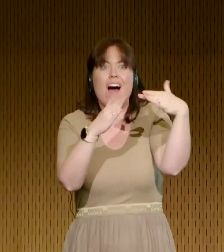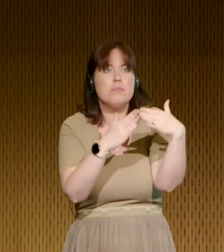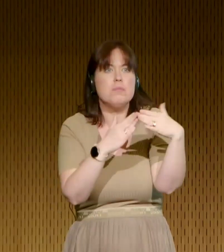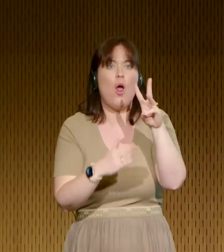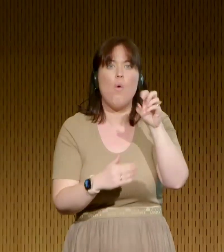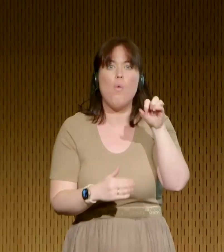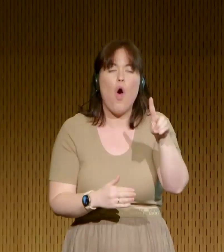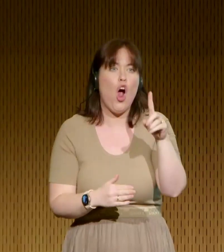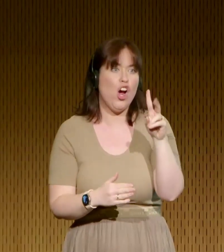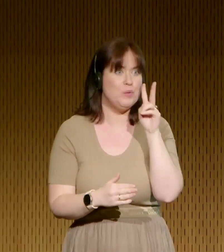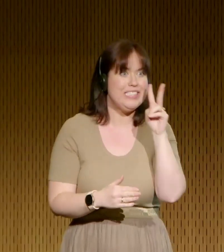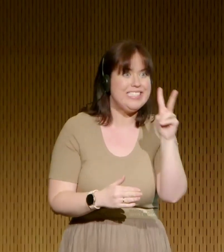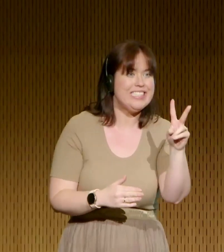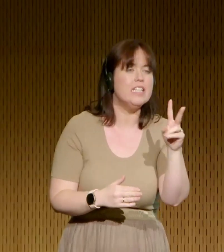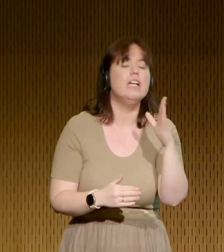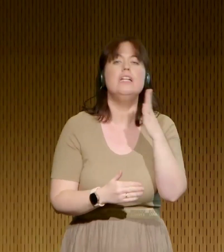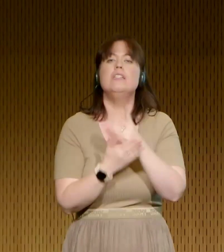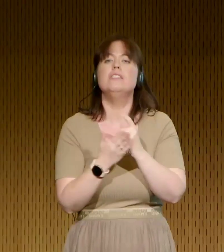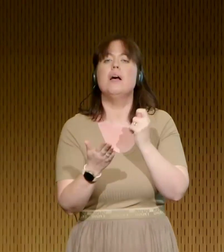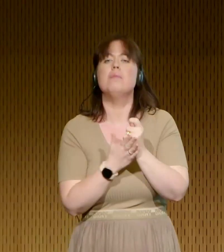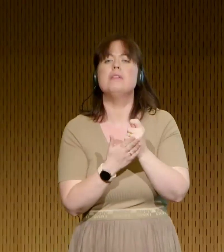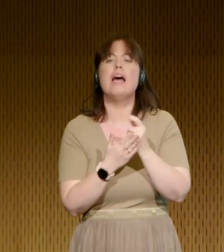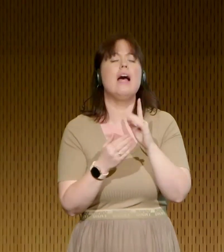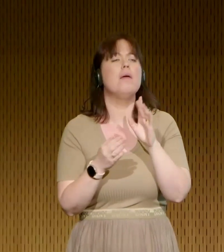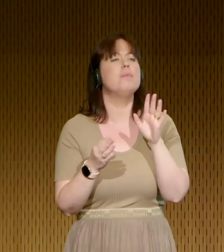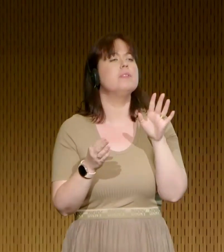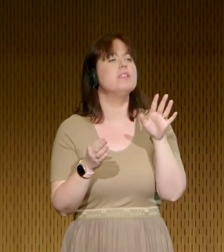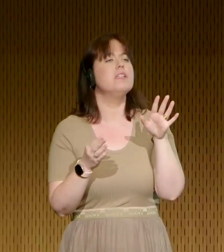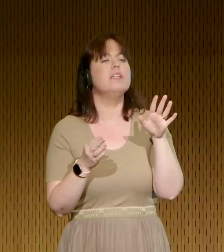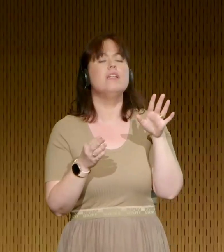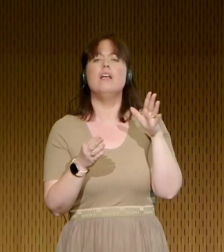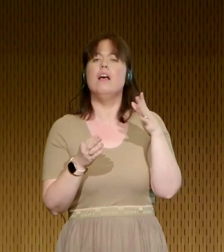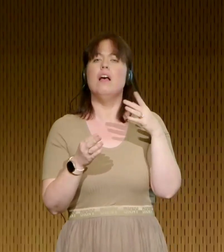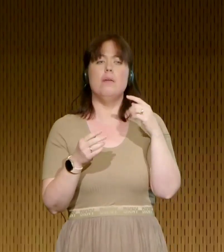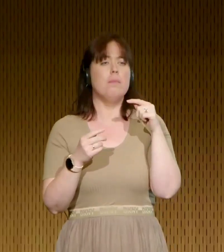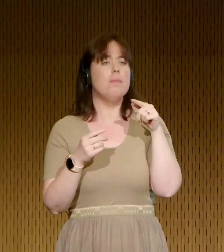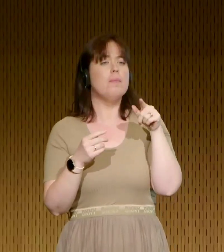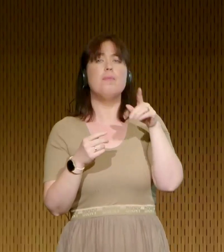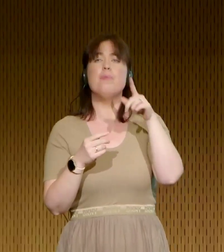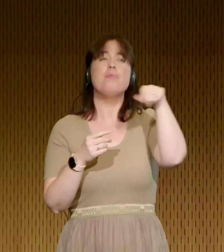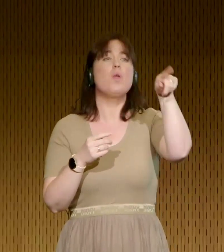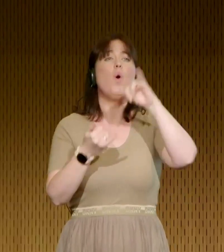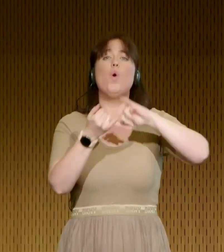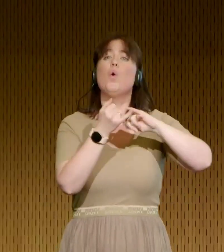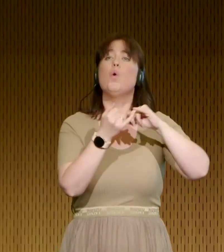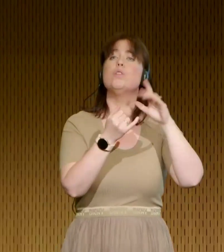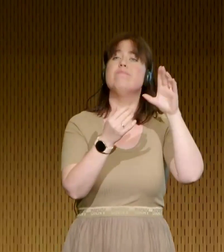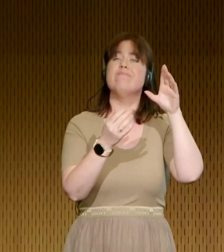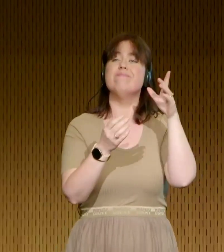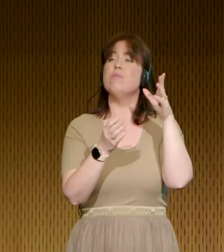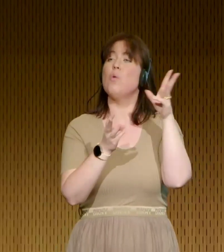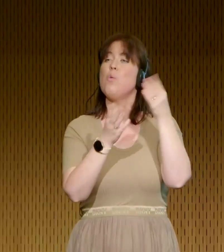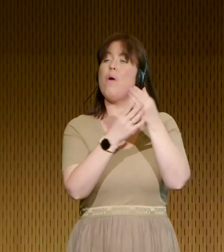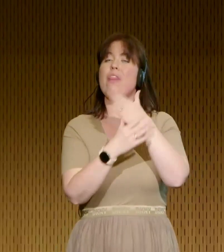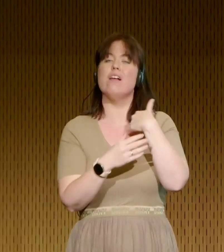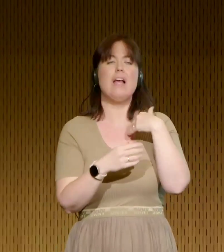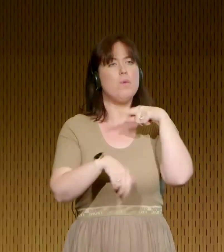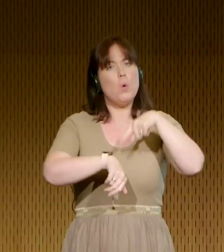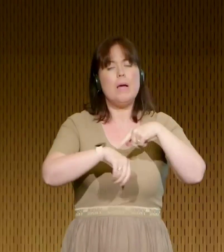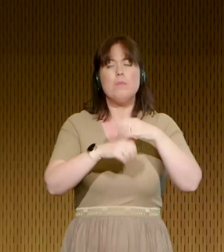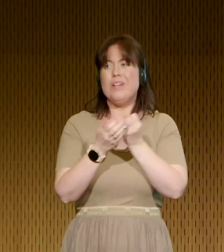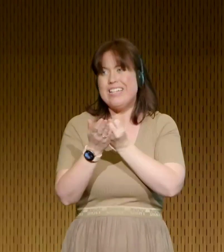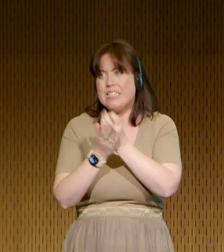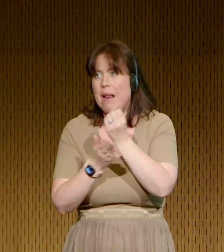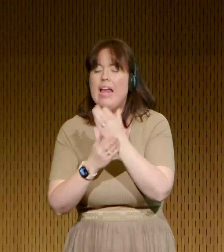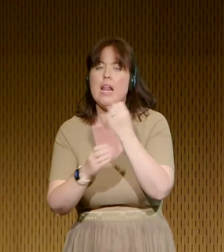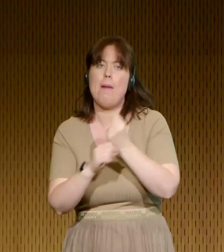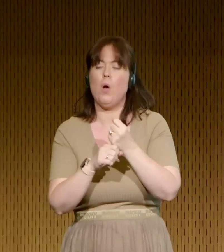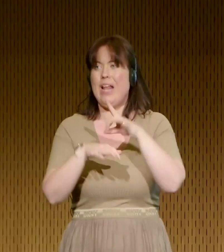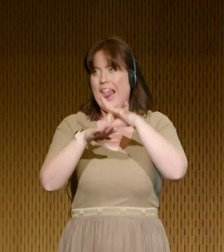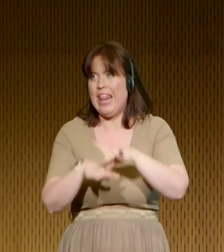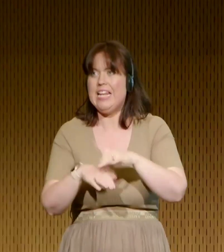sometimes our preceptors may not have the time to explain situations or illnesses to us. So I think